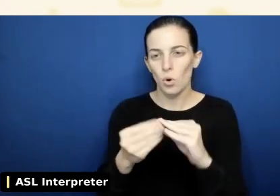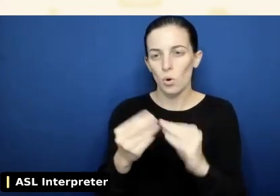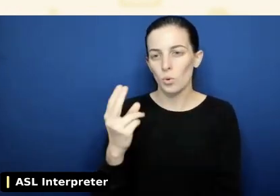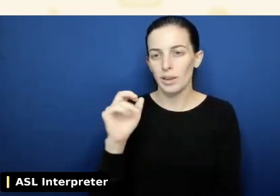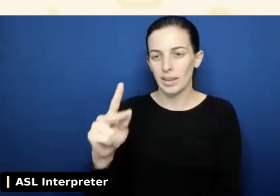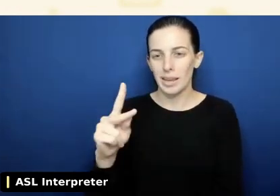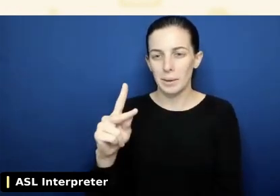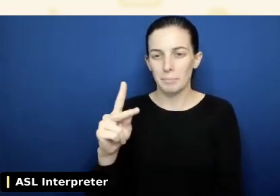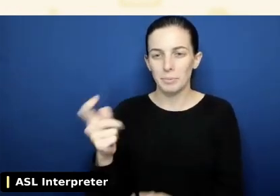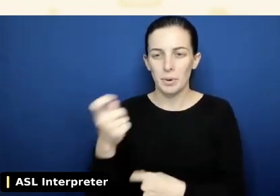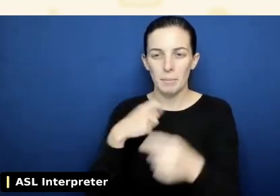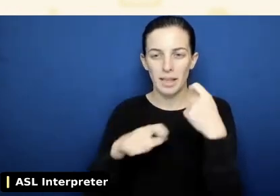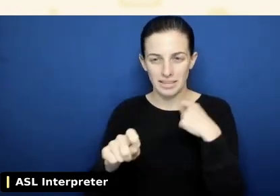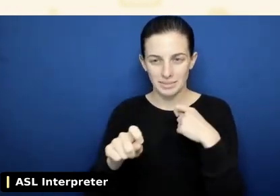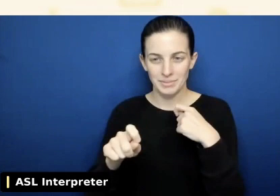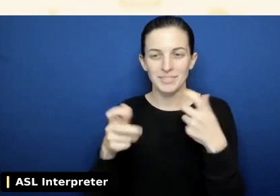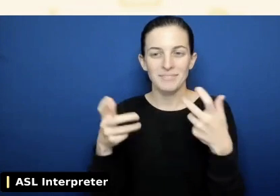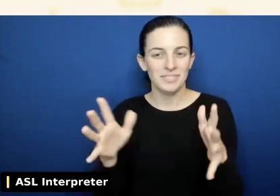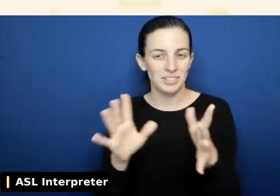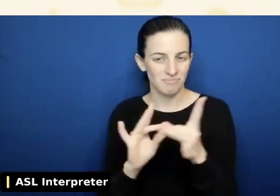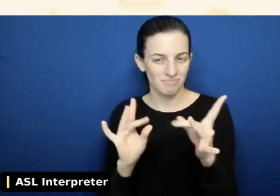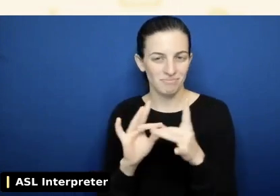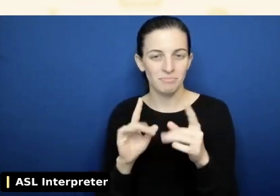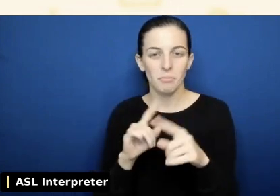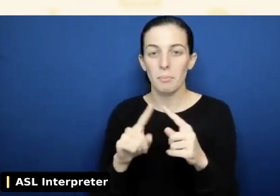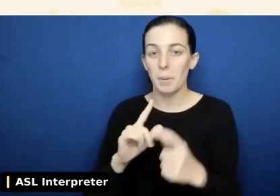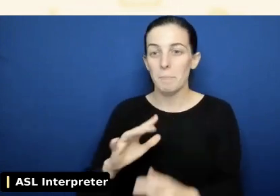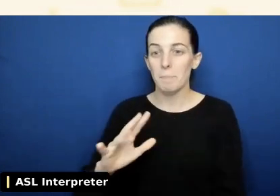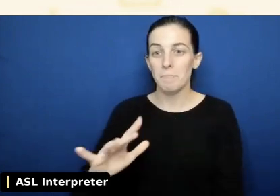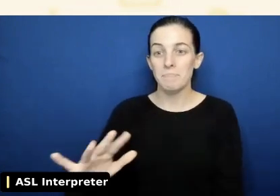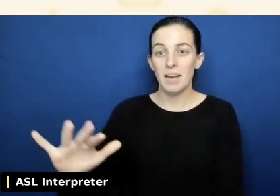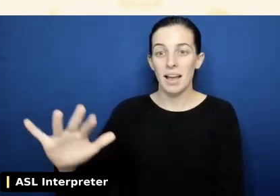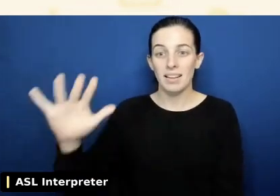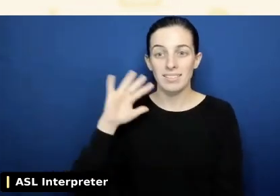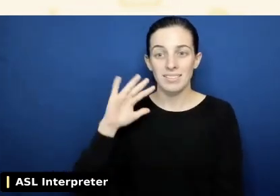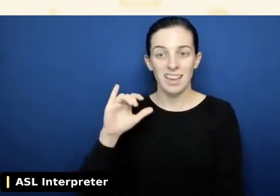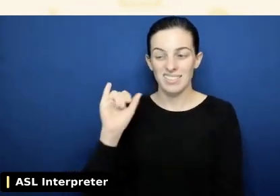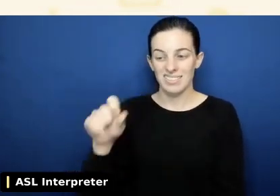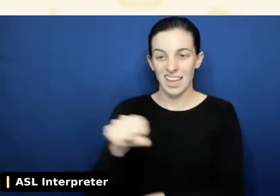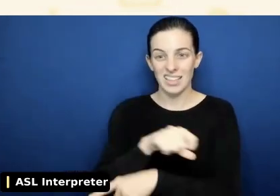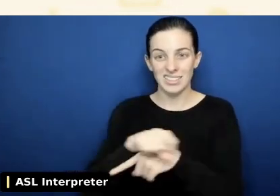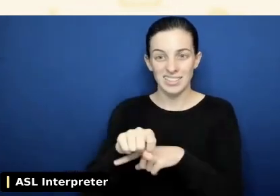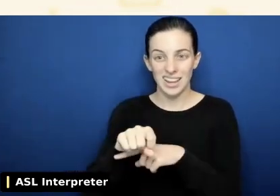But back in the day, while standing on that stage during the WordCamp